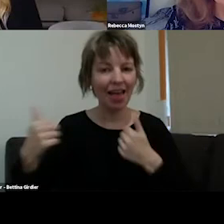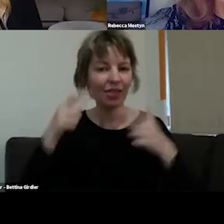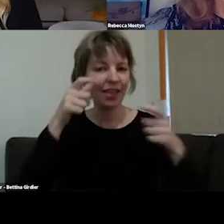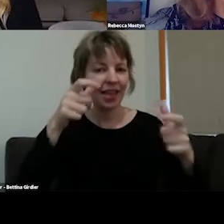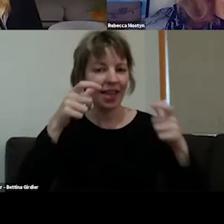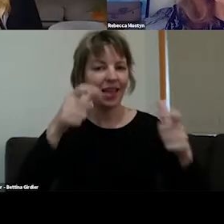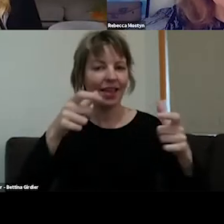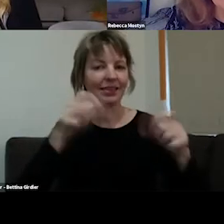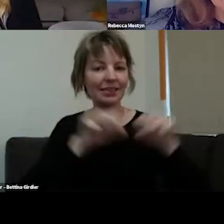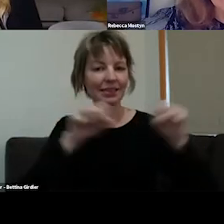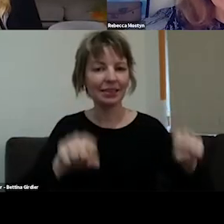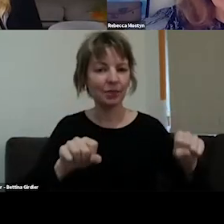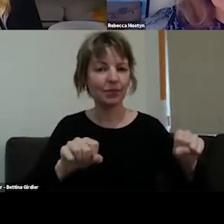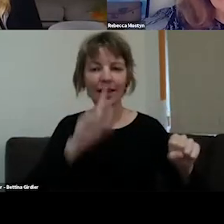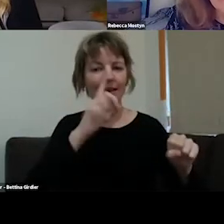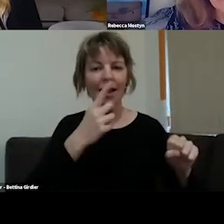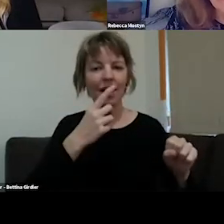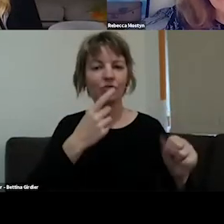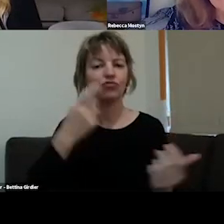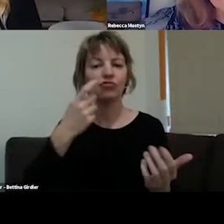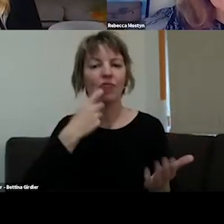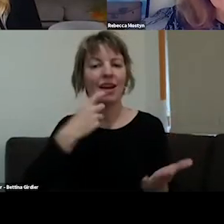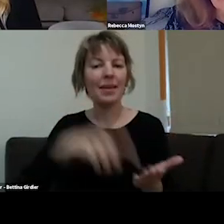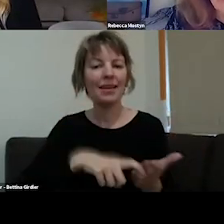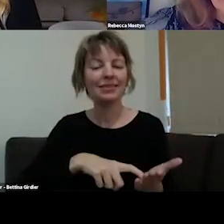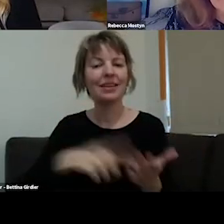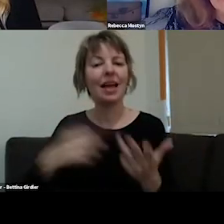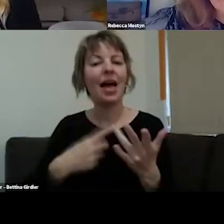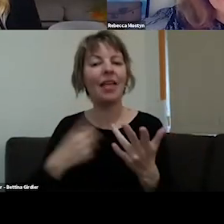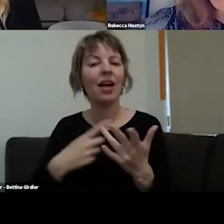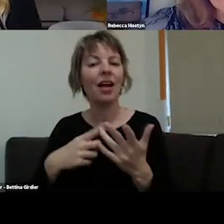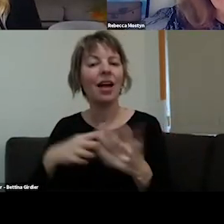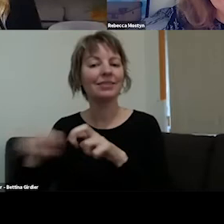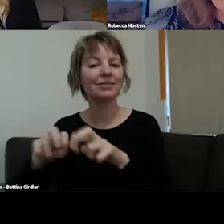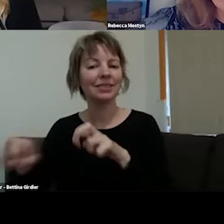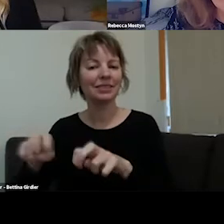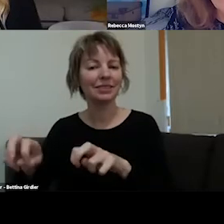and I think this might be where you were touching on, Ian. So the question is has there been any movement